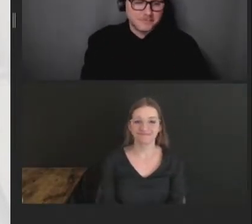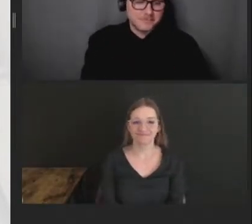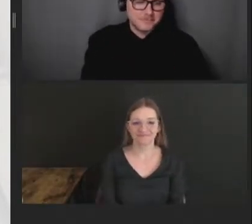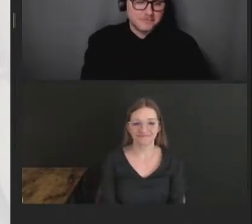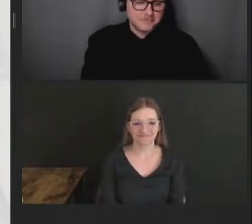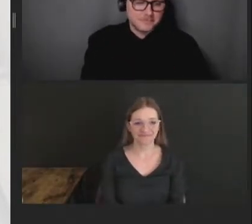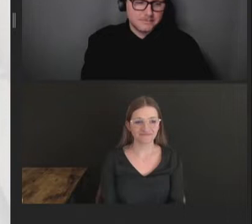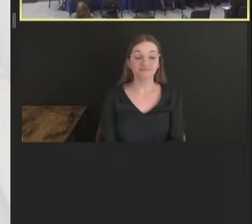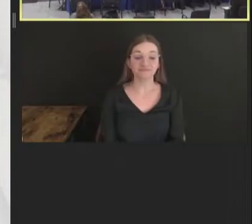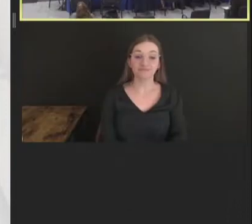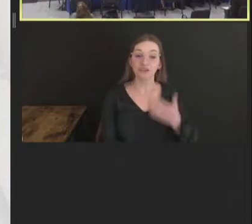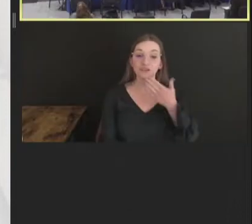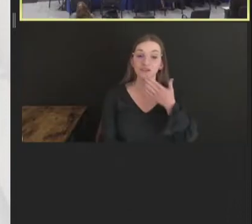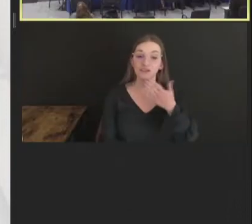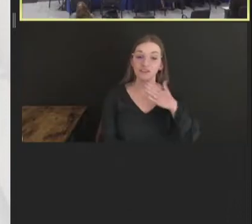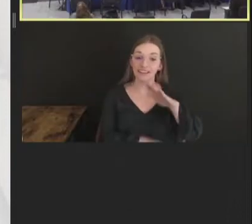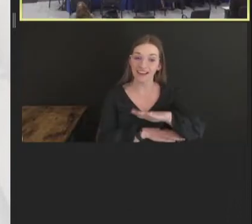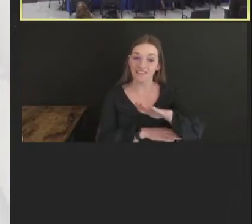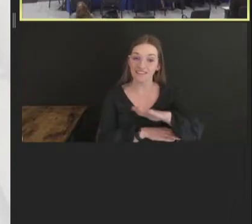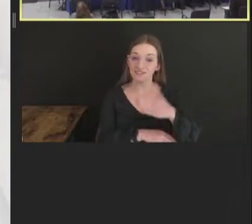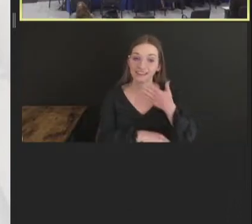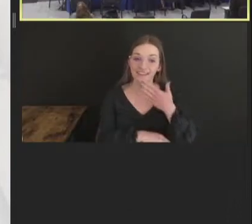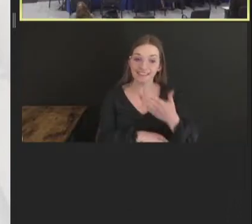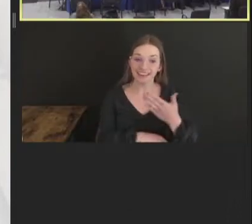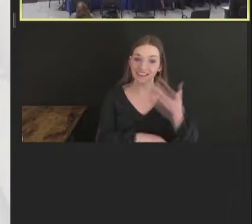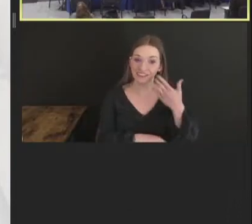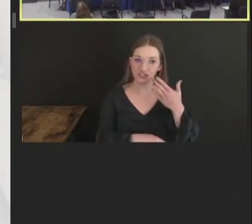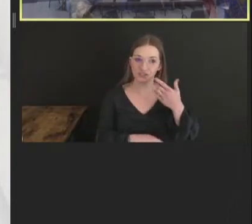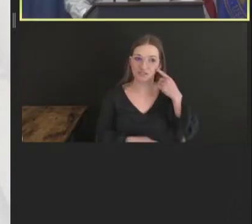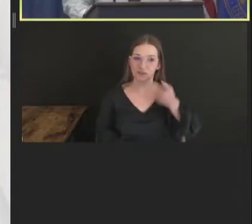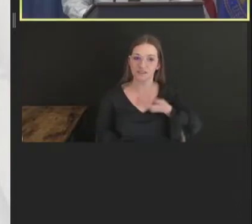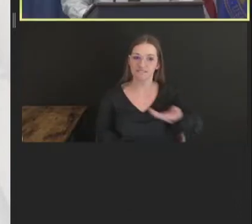Good afternoon, and thank you all for the invitation to come here and talk about